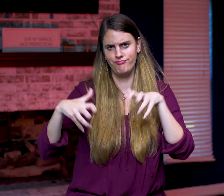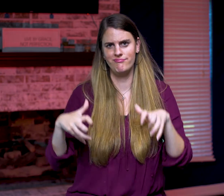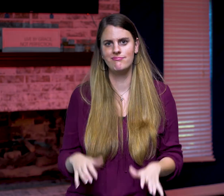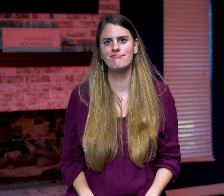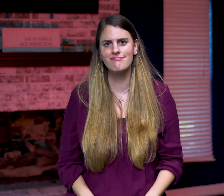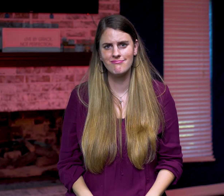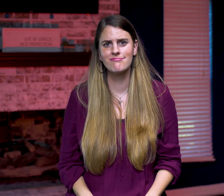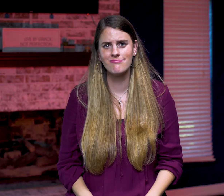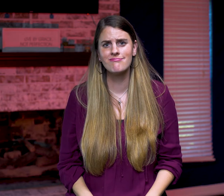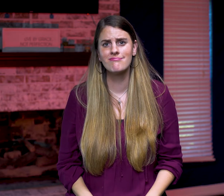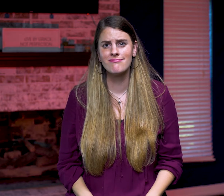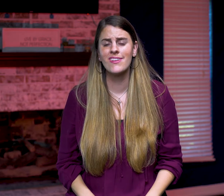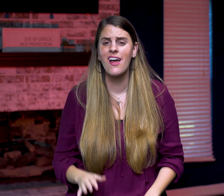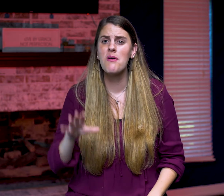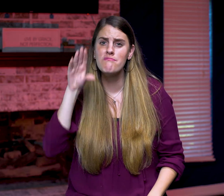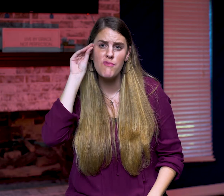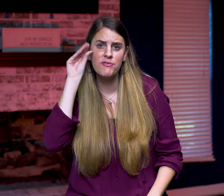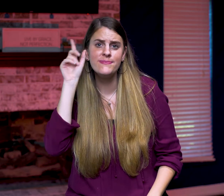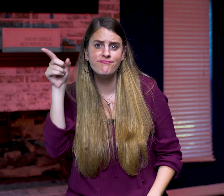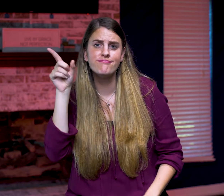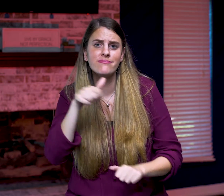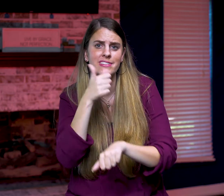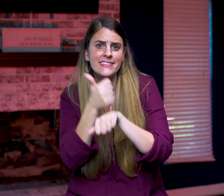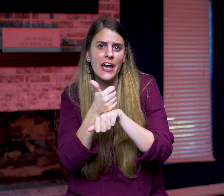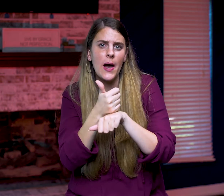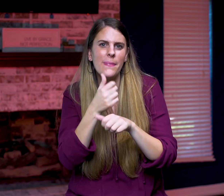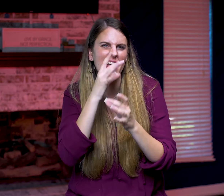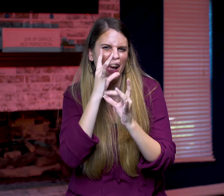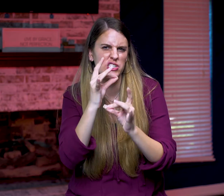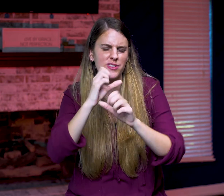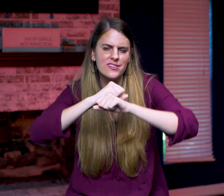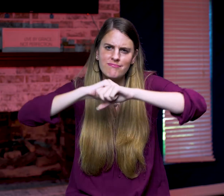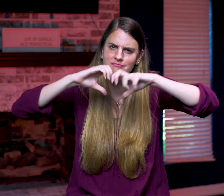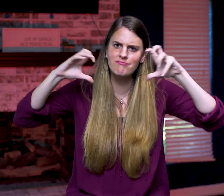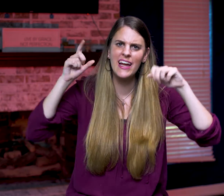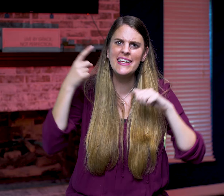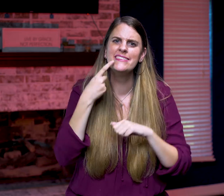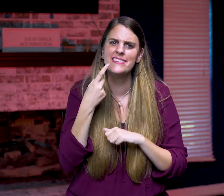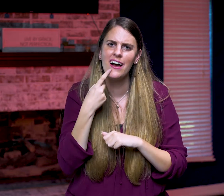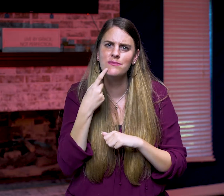Then Moses sets up an interesting image;